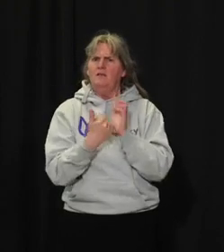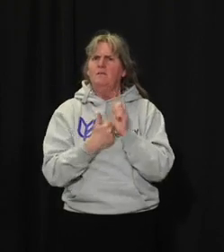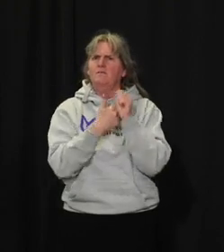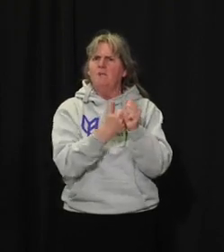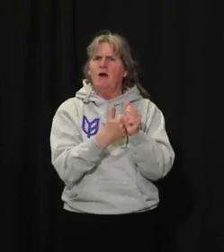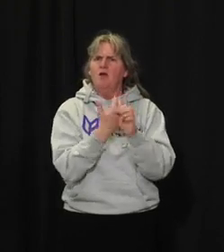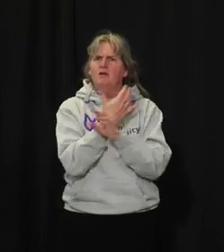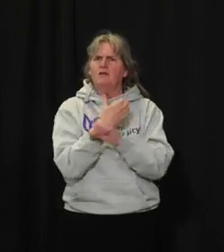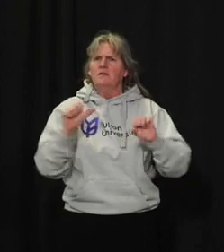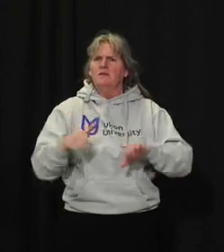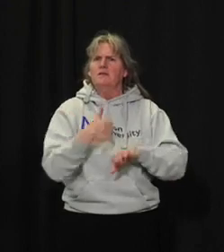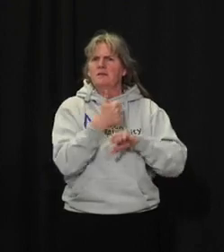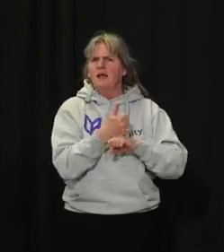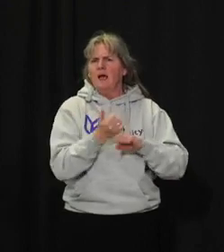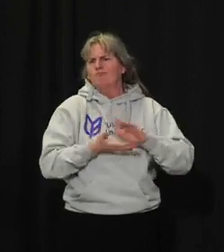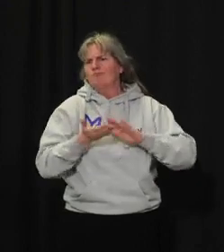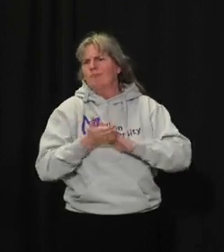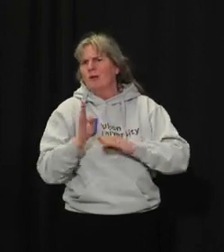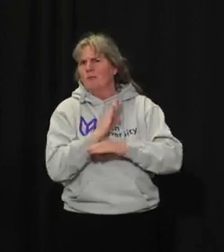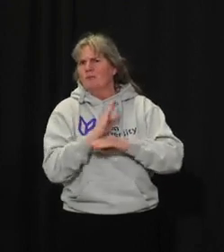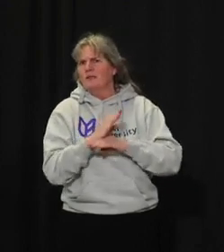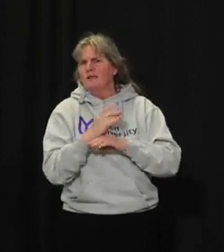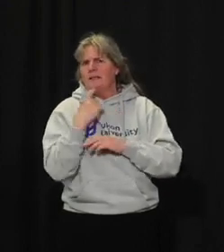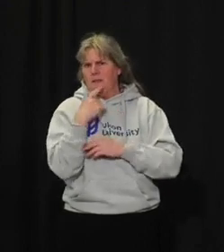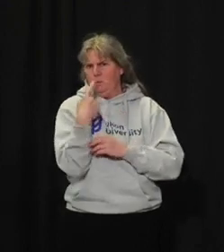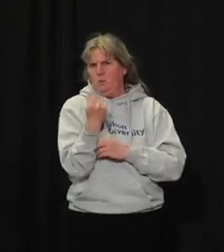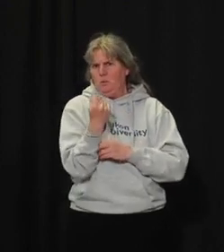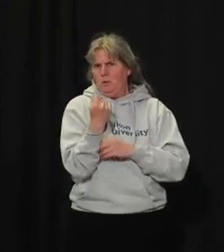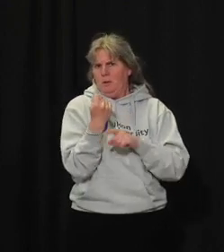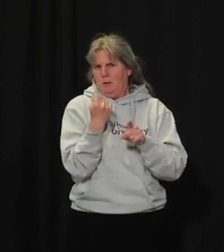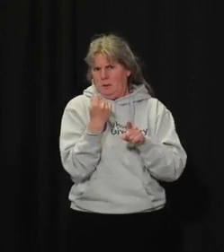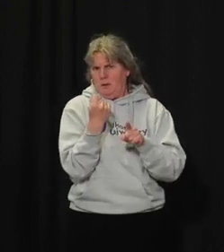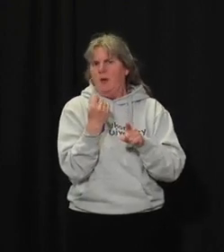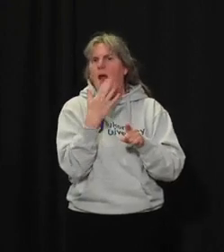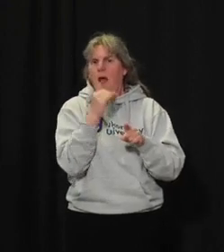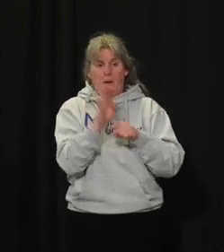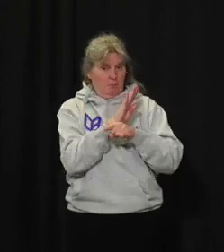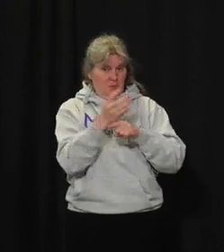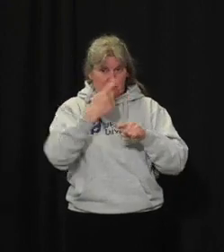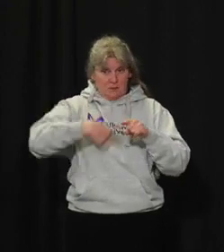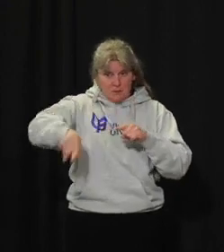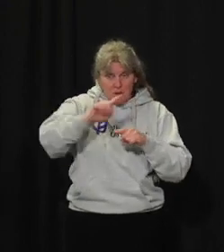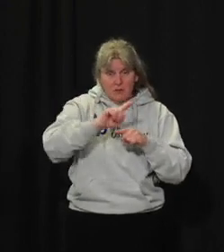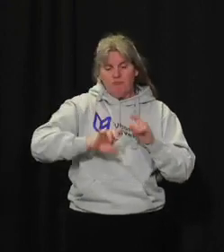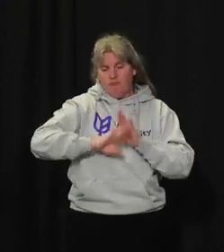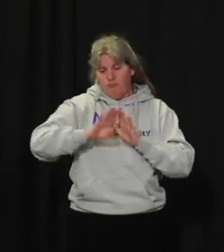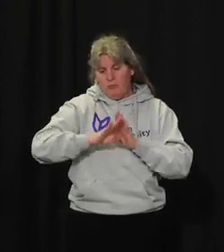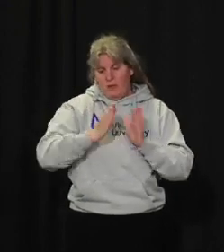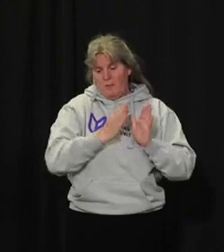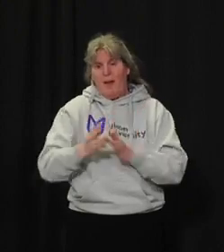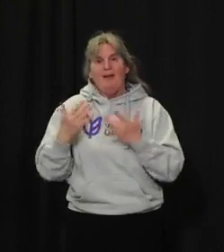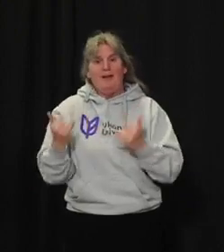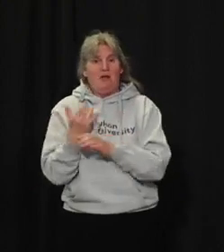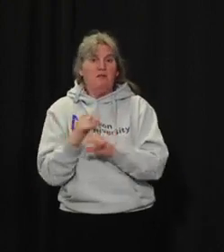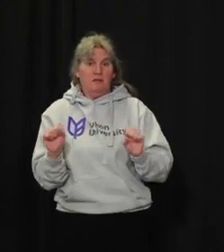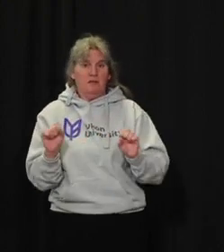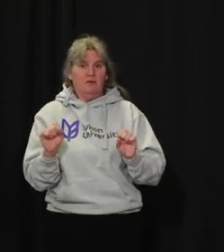Guidelines were sent to operators on Tuesday and I understand businesses are working on their operation plans.